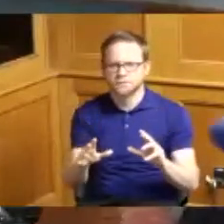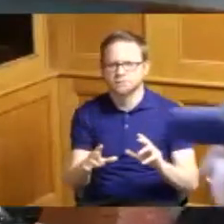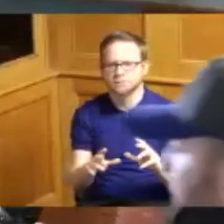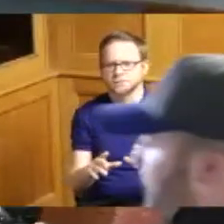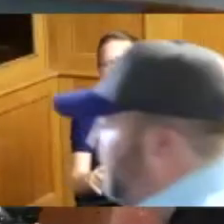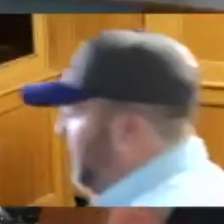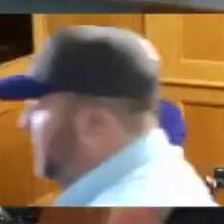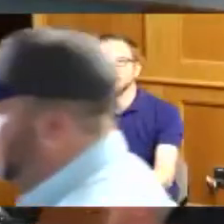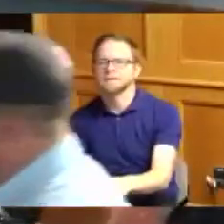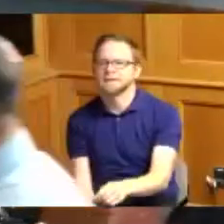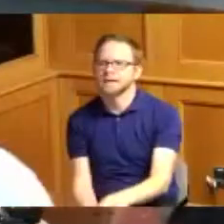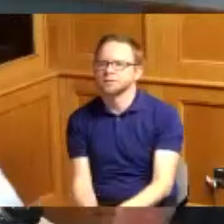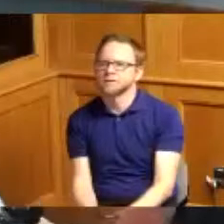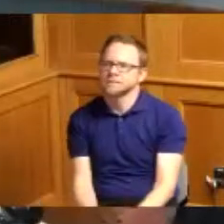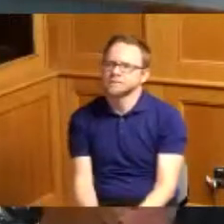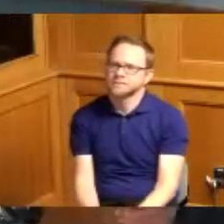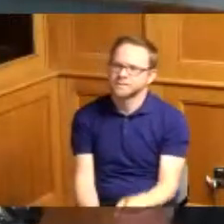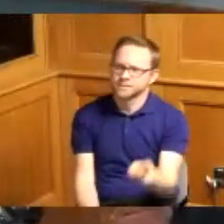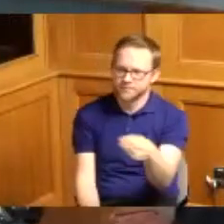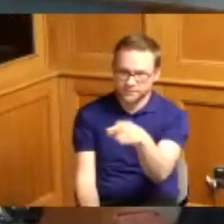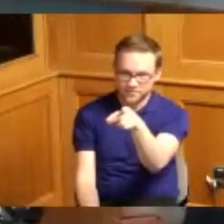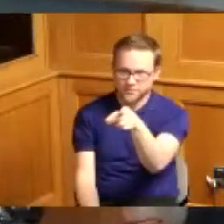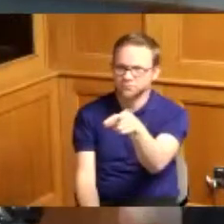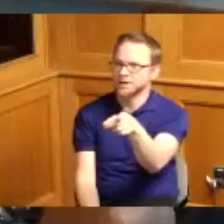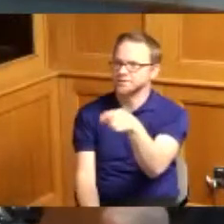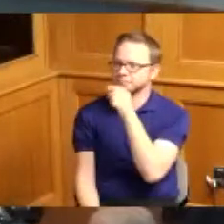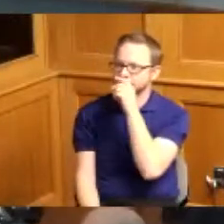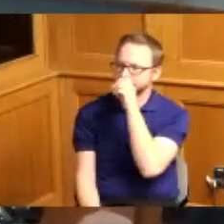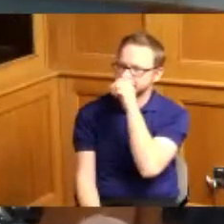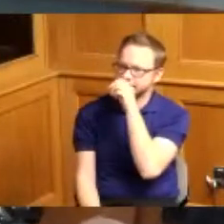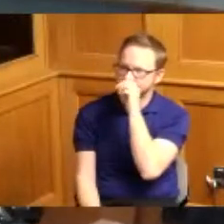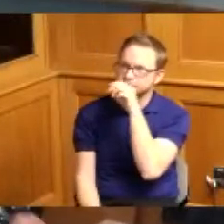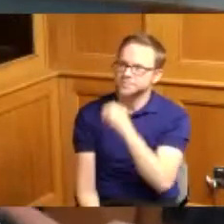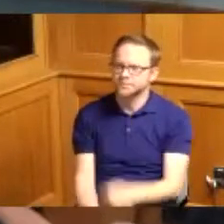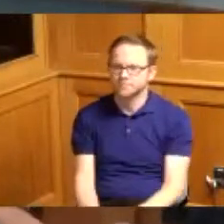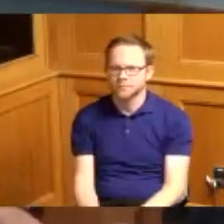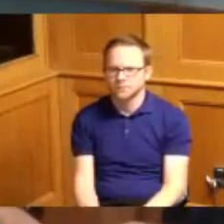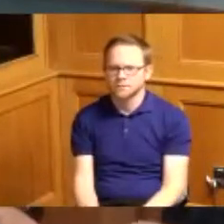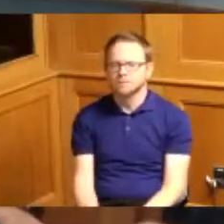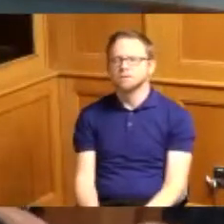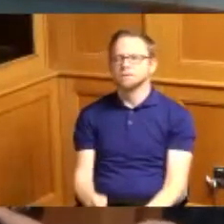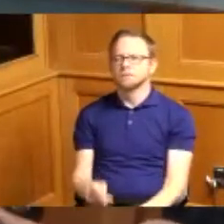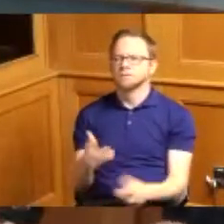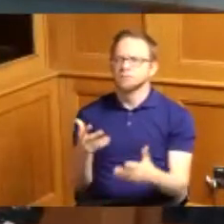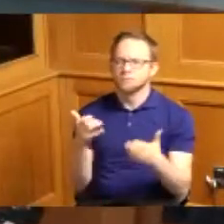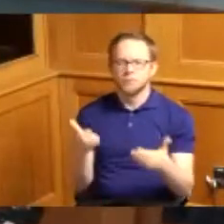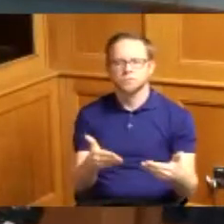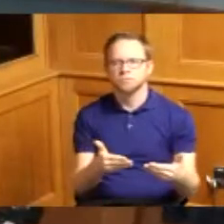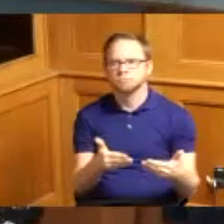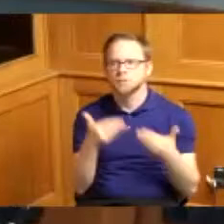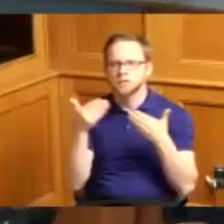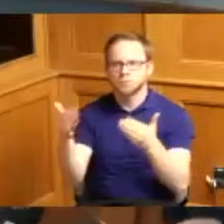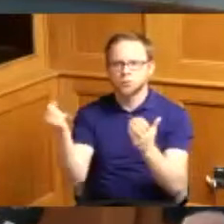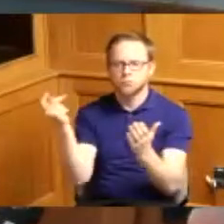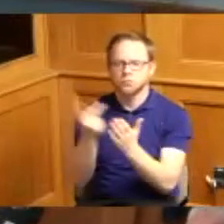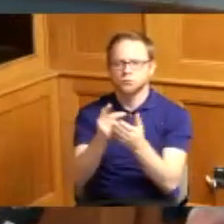didn't come today so any discussion on item one like to make a motion approval item one second